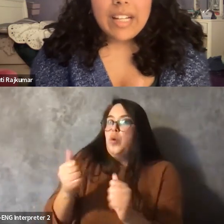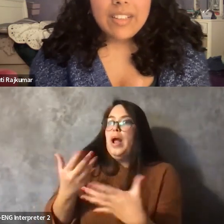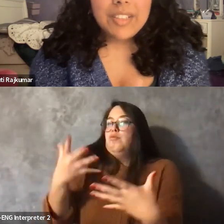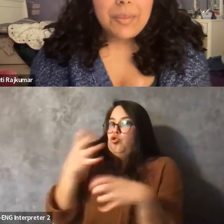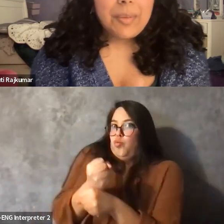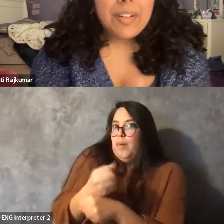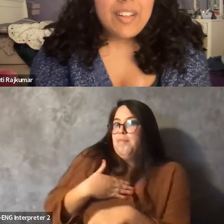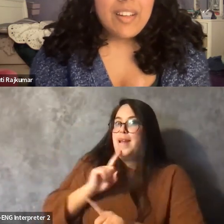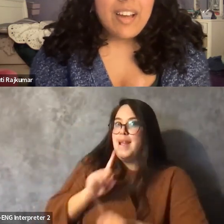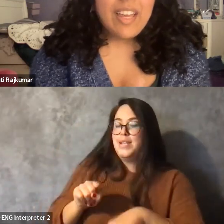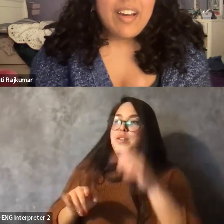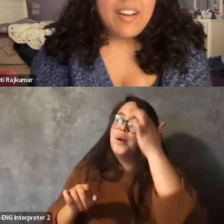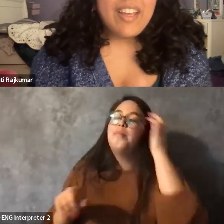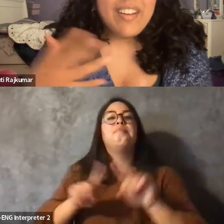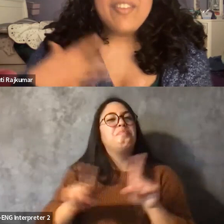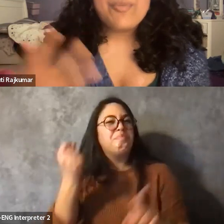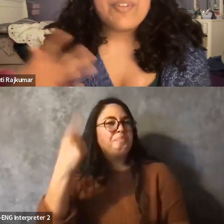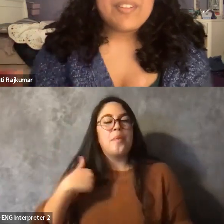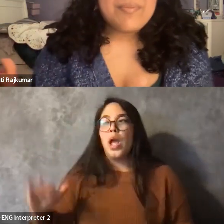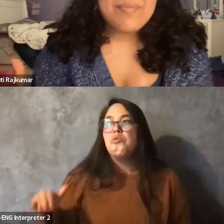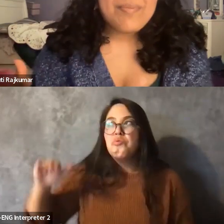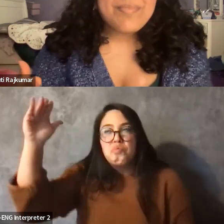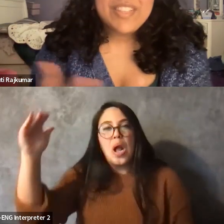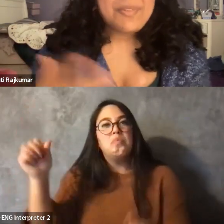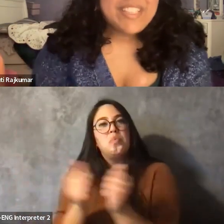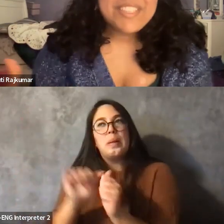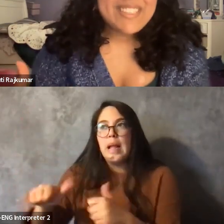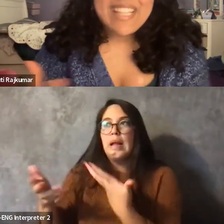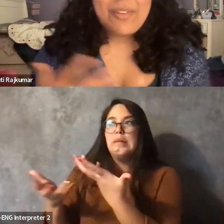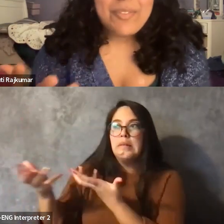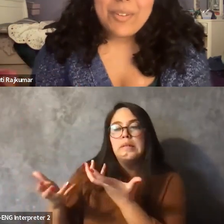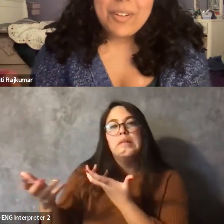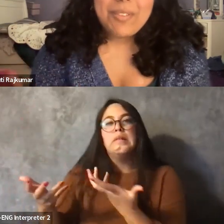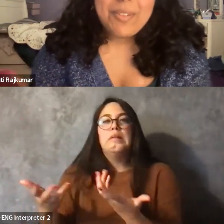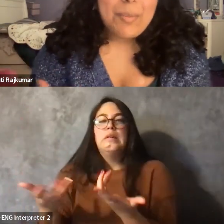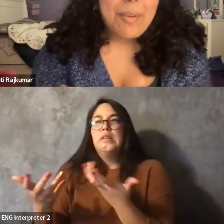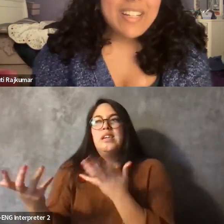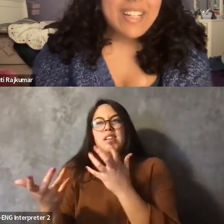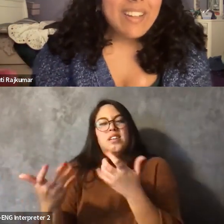and to endure situations that don't feel good for your body.